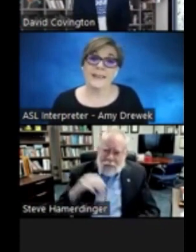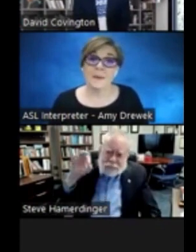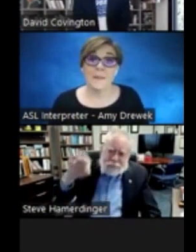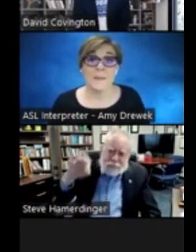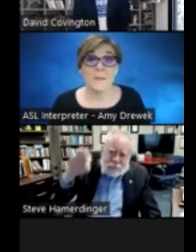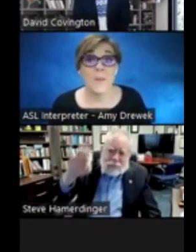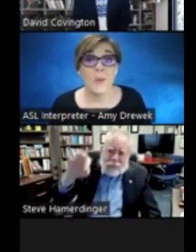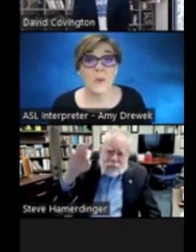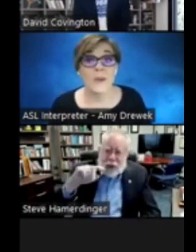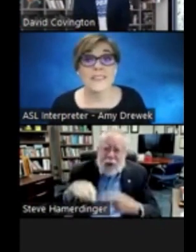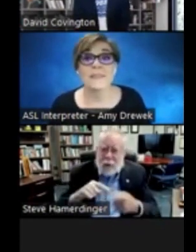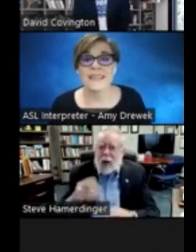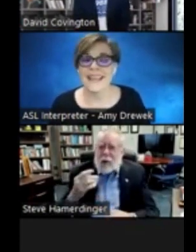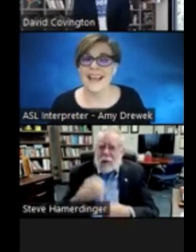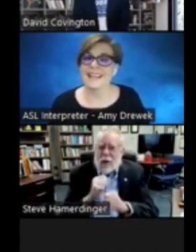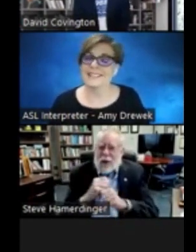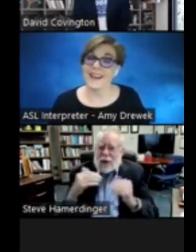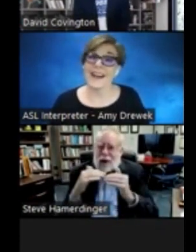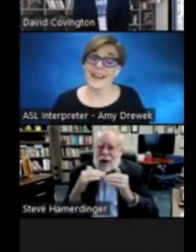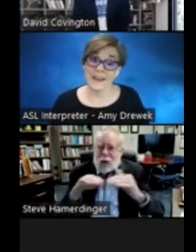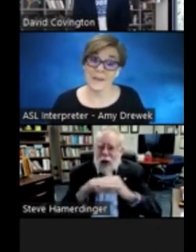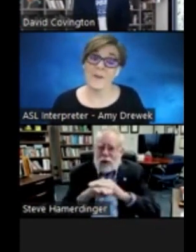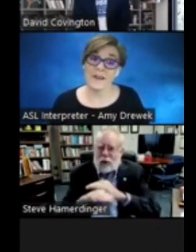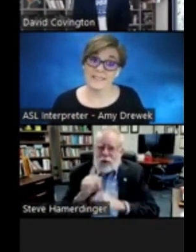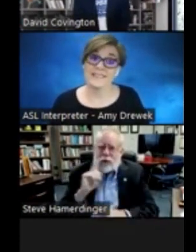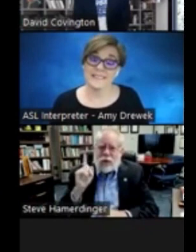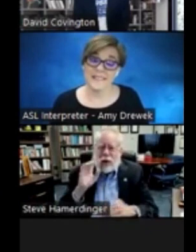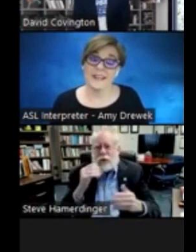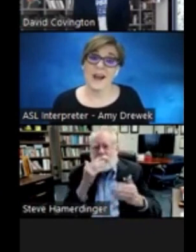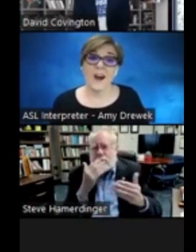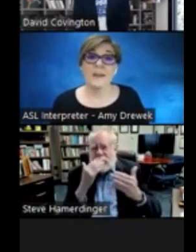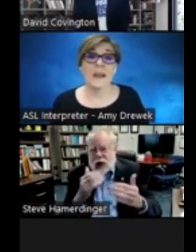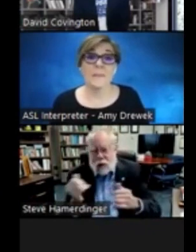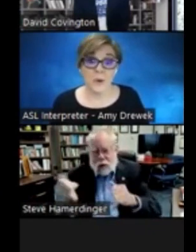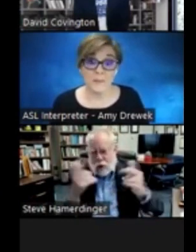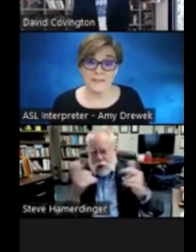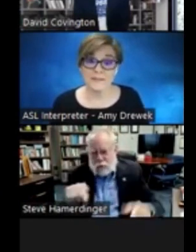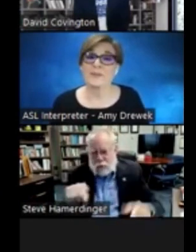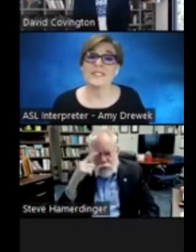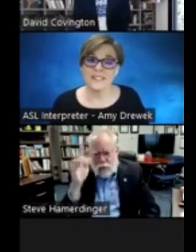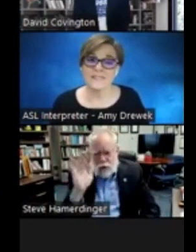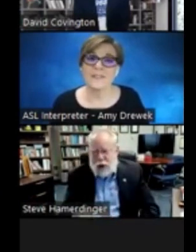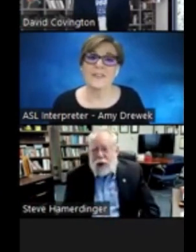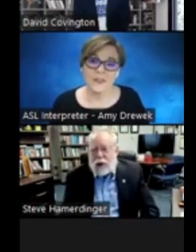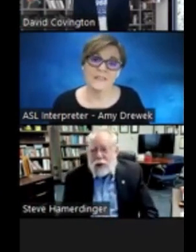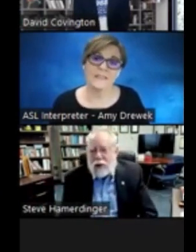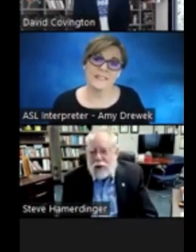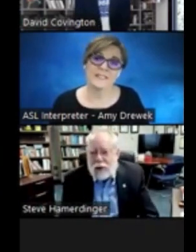AND WHO ARE WITH ME, AS I WAS PREACHING FOR THE GOOD THAT THIS